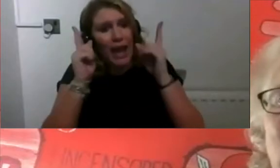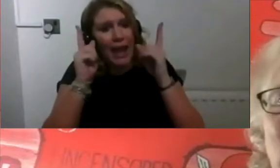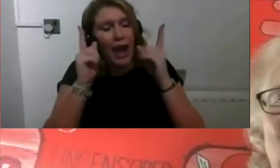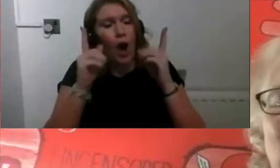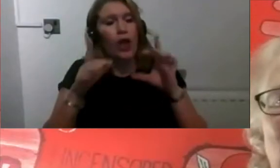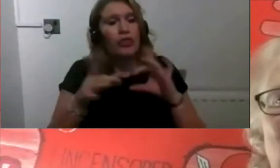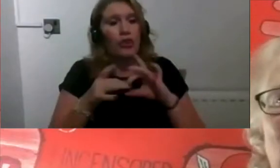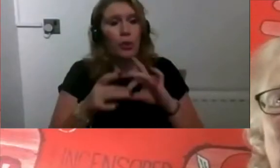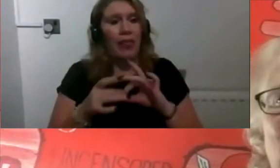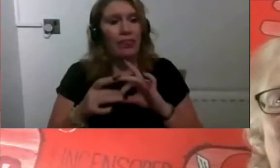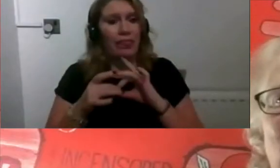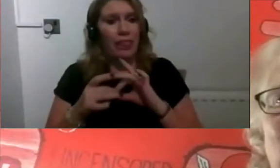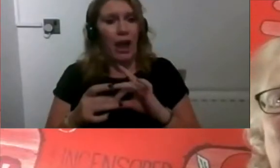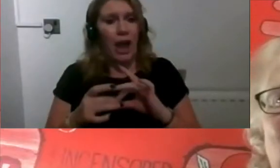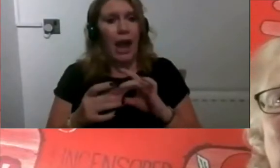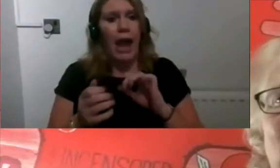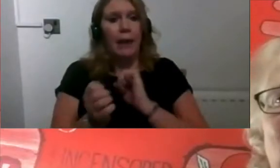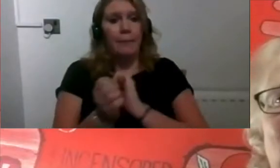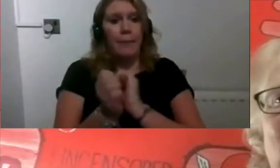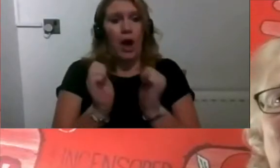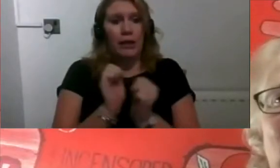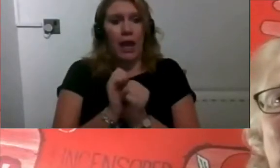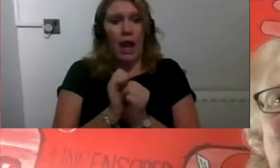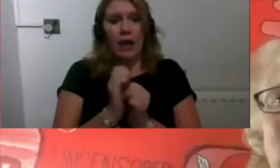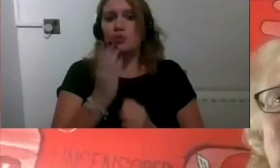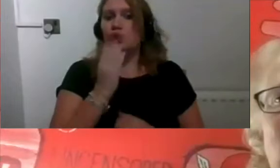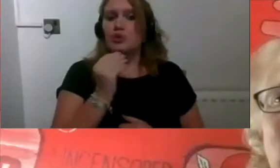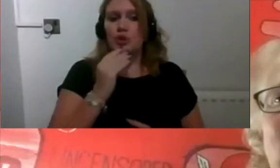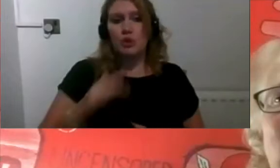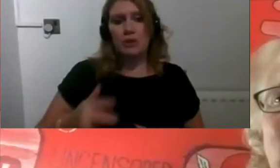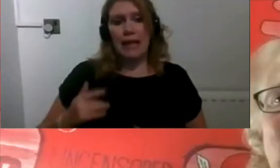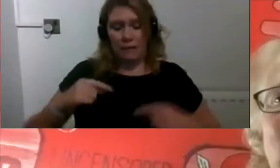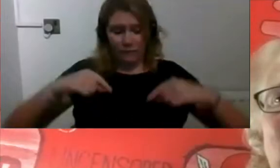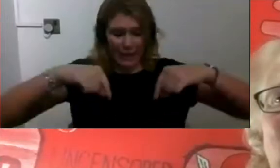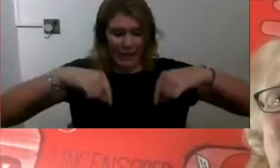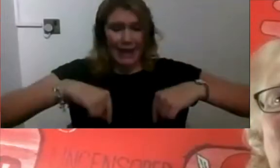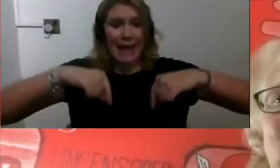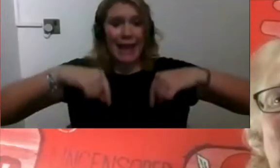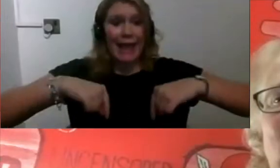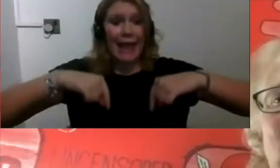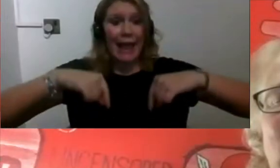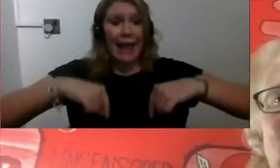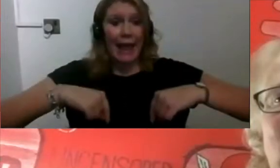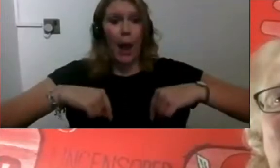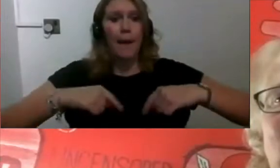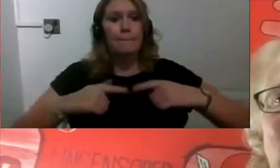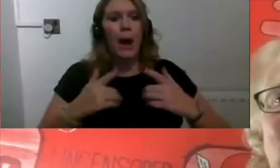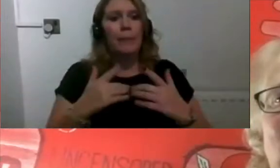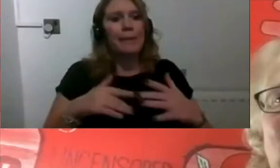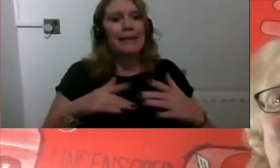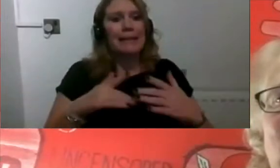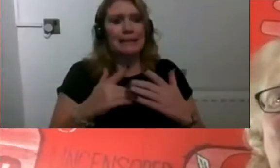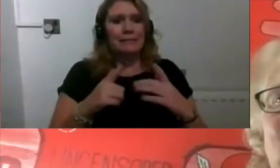and my partner, she doesn't usual le live here but she's been shielding with me but because we're on different floors and are